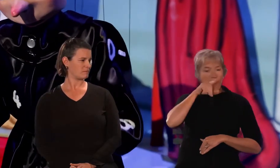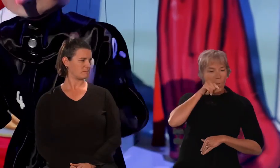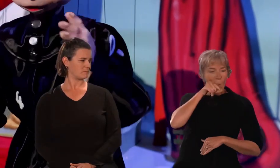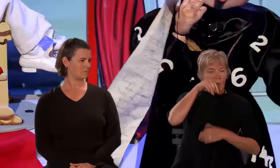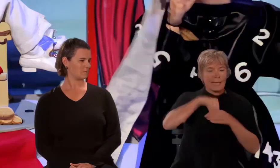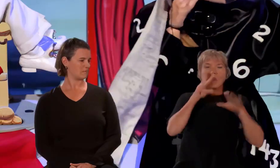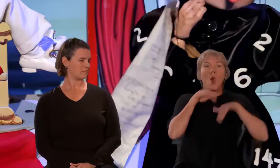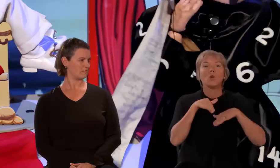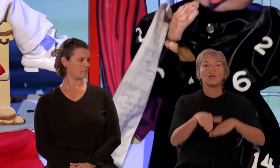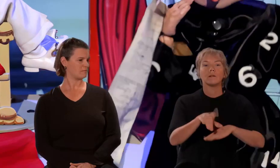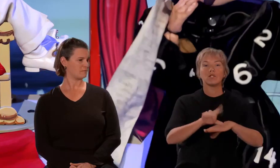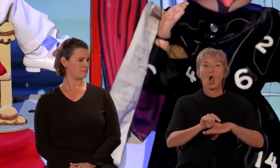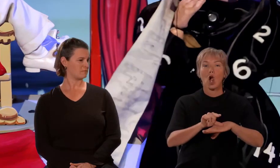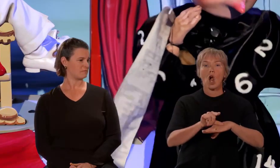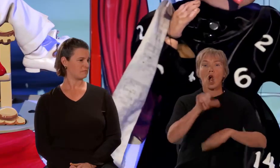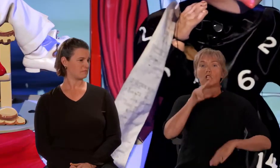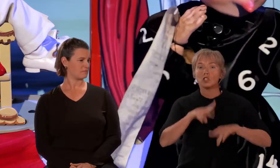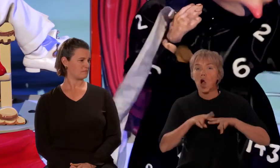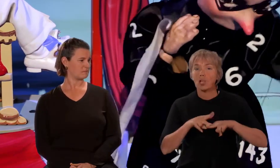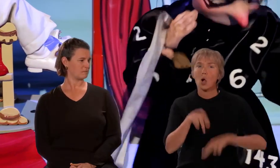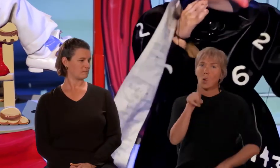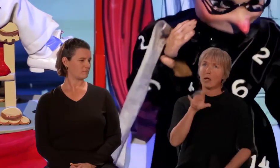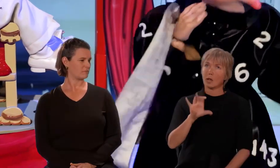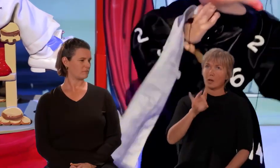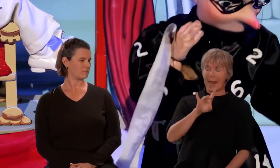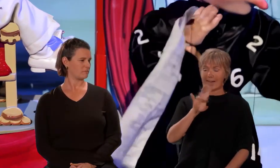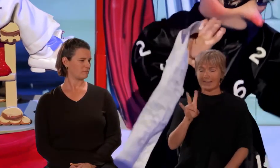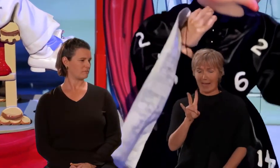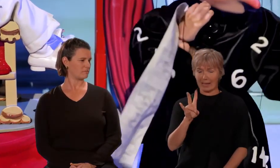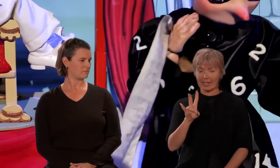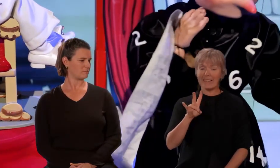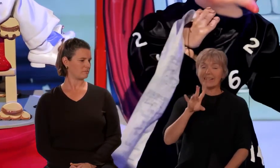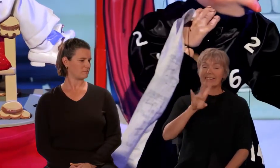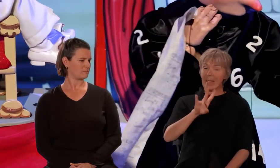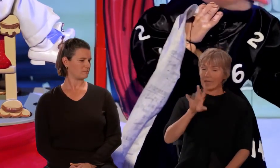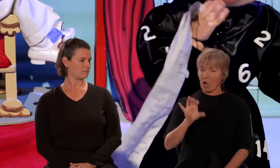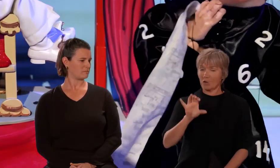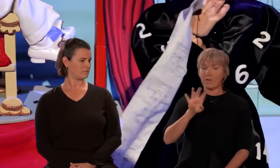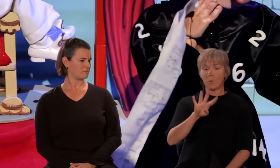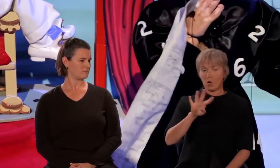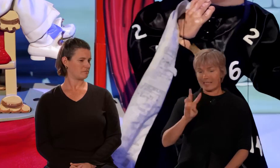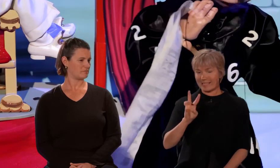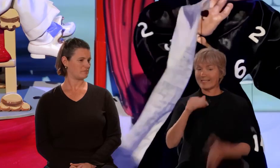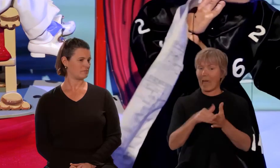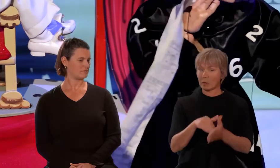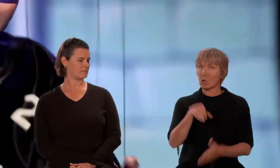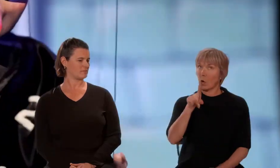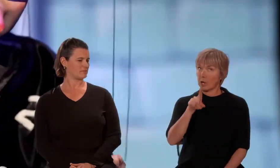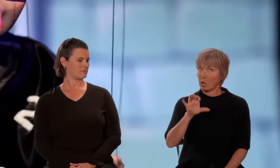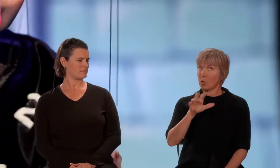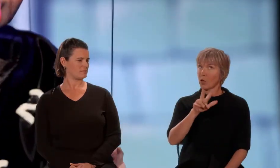if 187,746,132 birds,